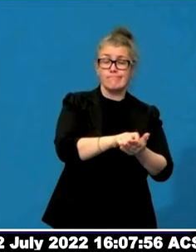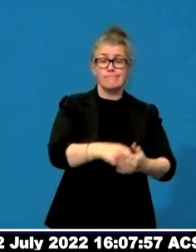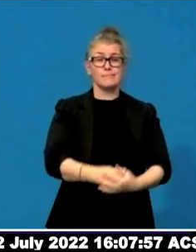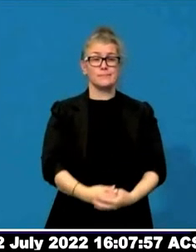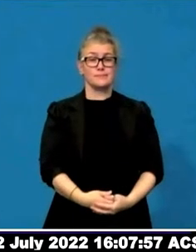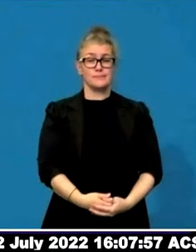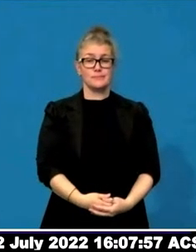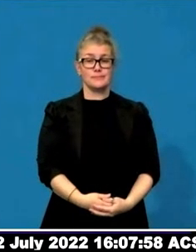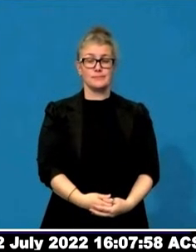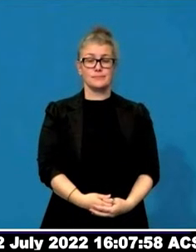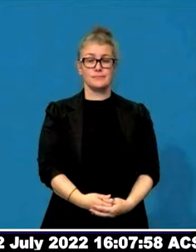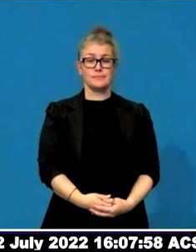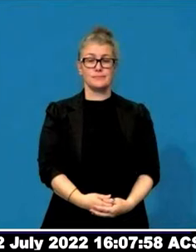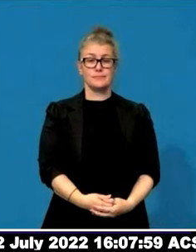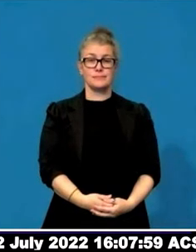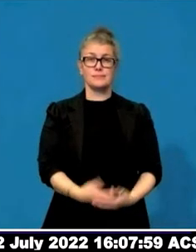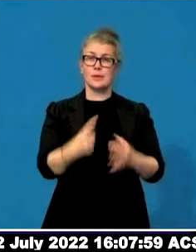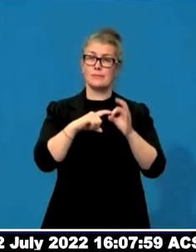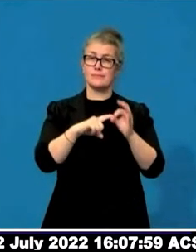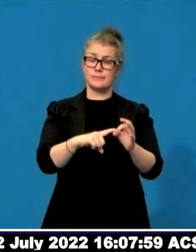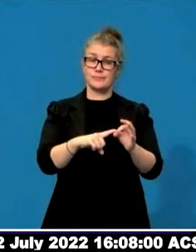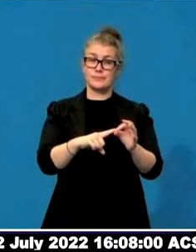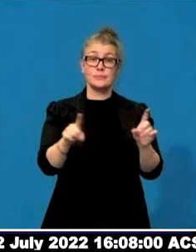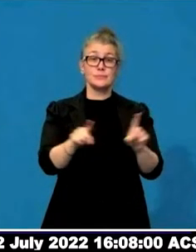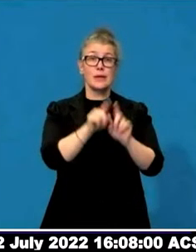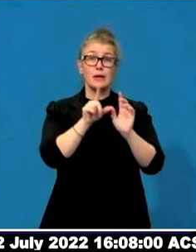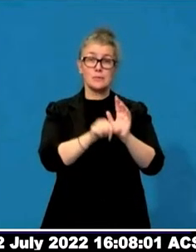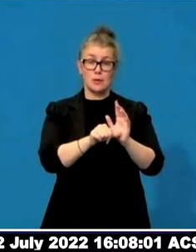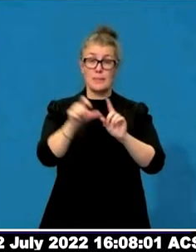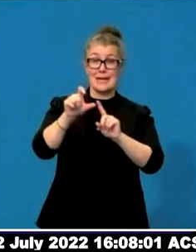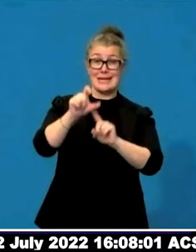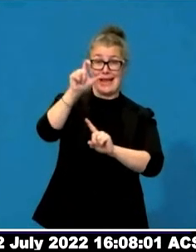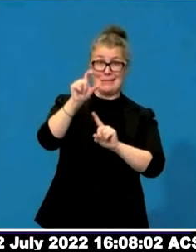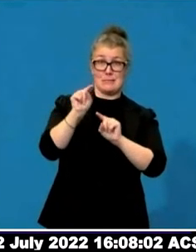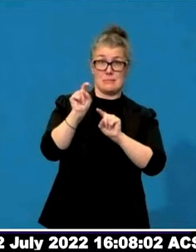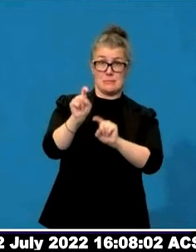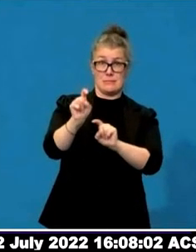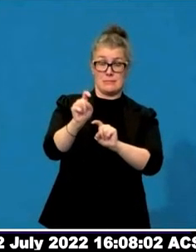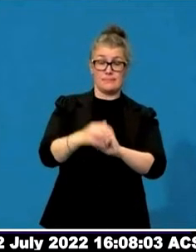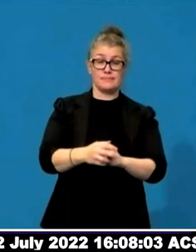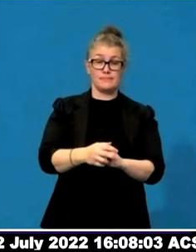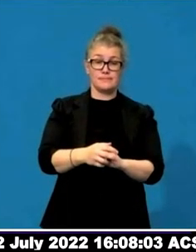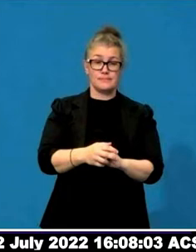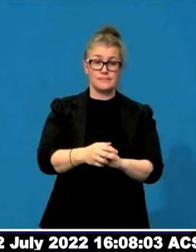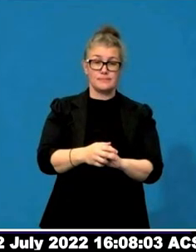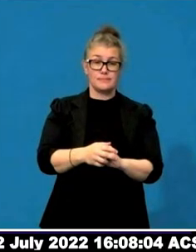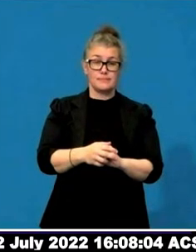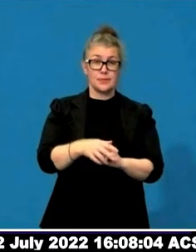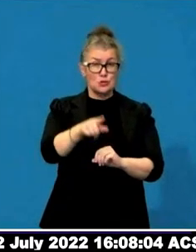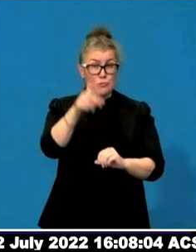And so, while in Cairns, do you remember hearing about the NDIS?